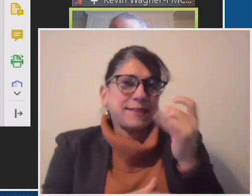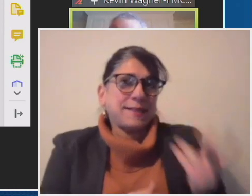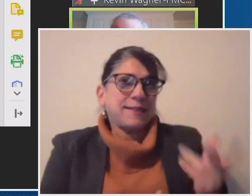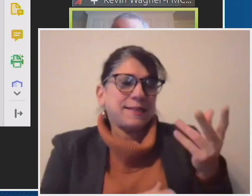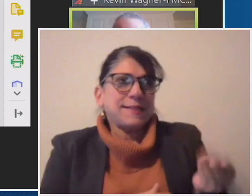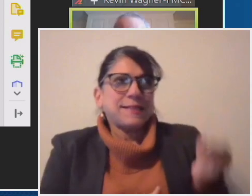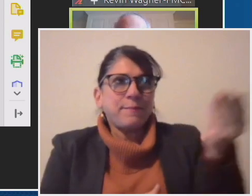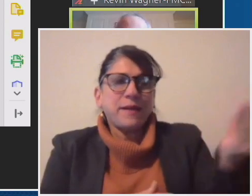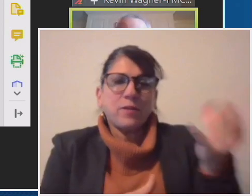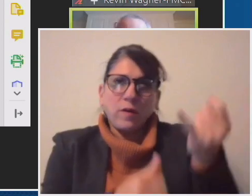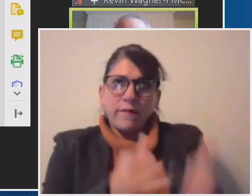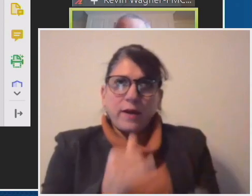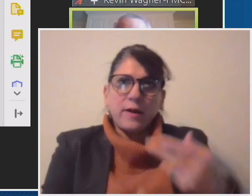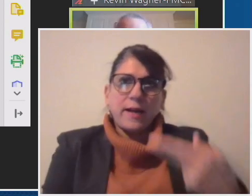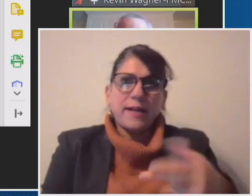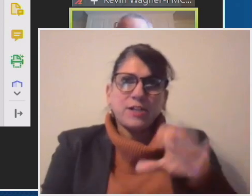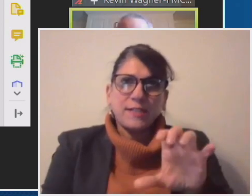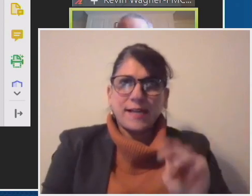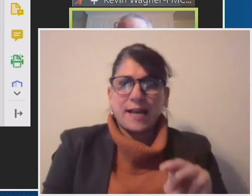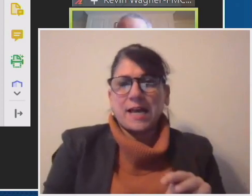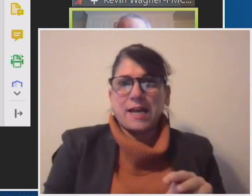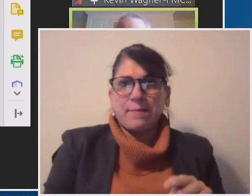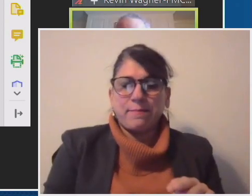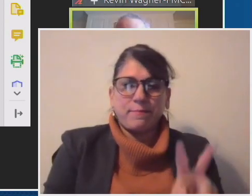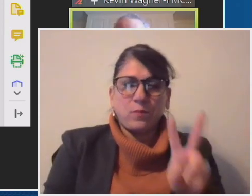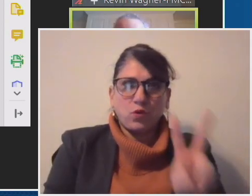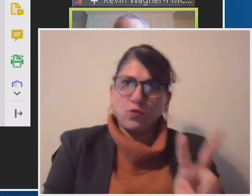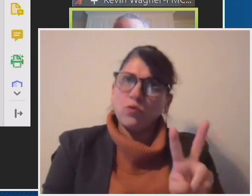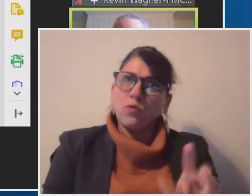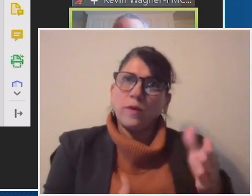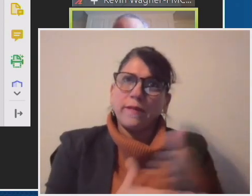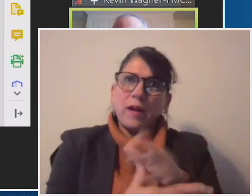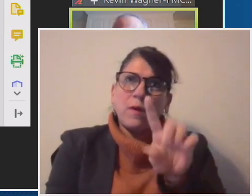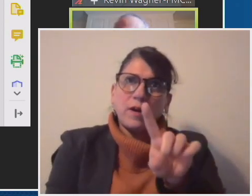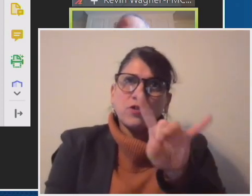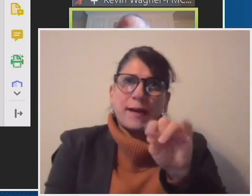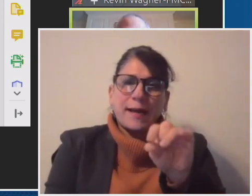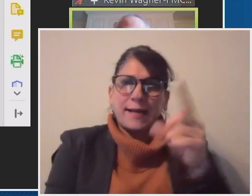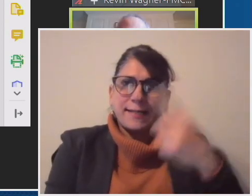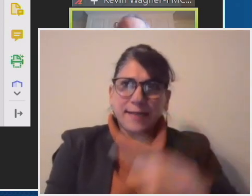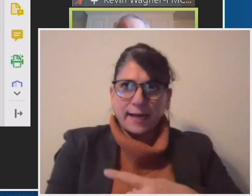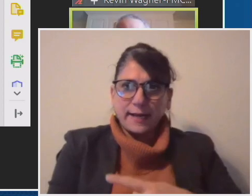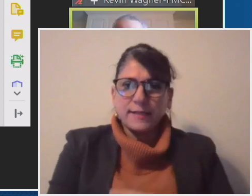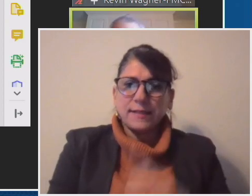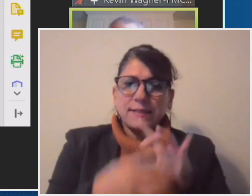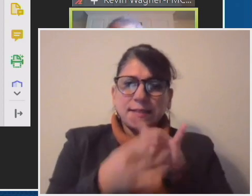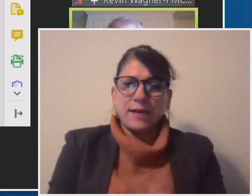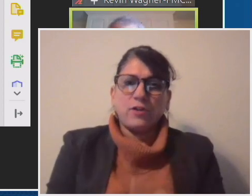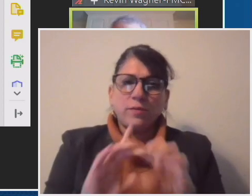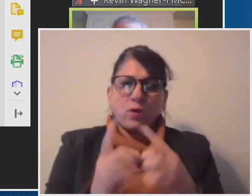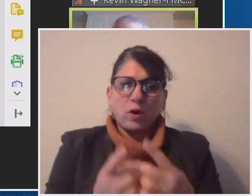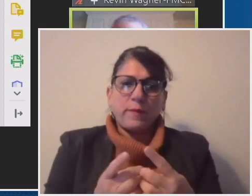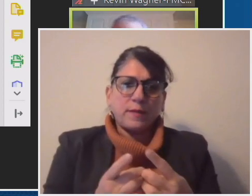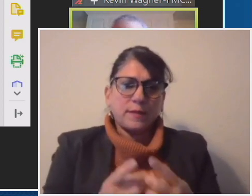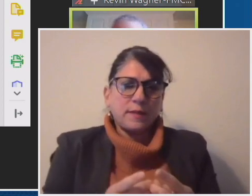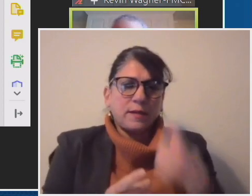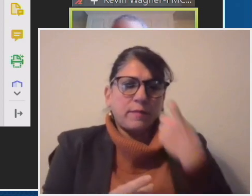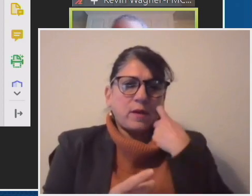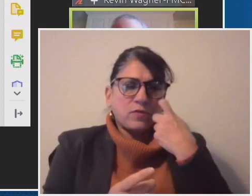The 180-day time frame is tied to the Department's late disbursement regulations, which are found in 668.164.